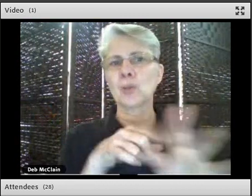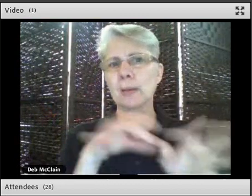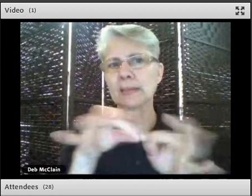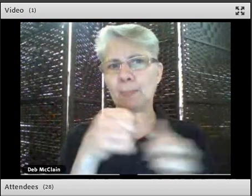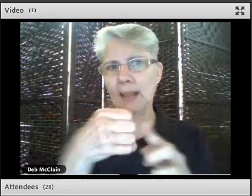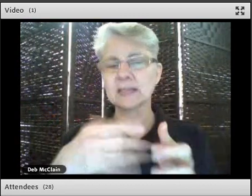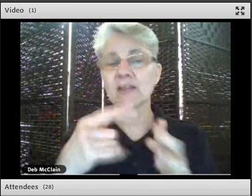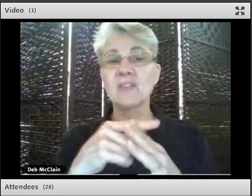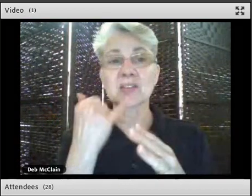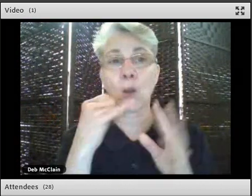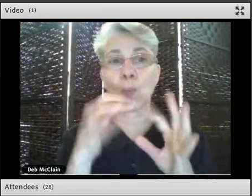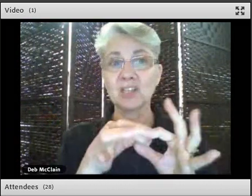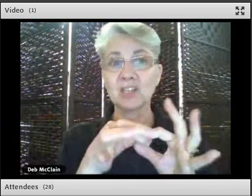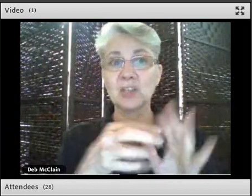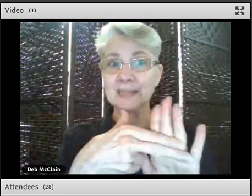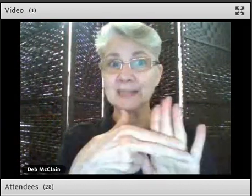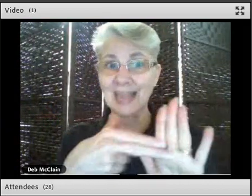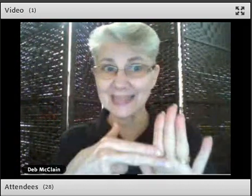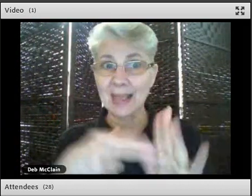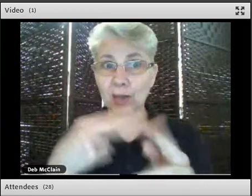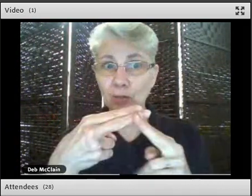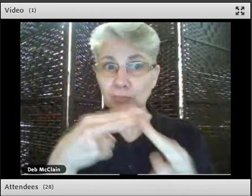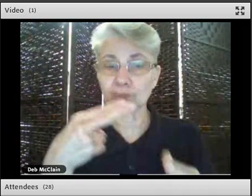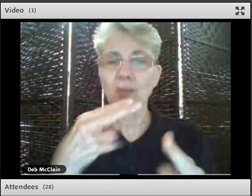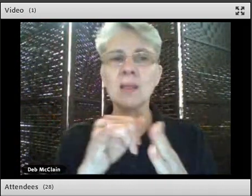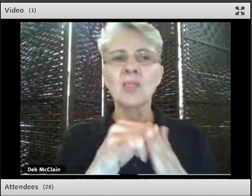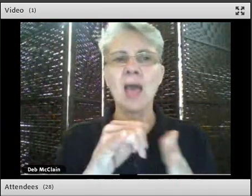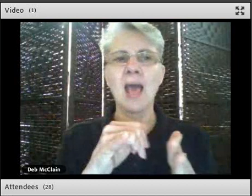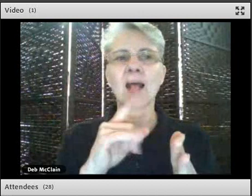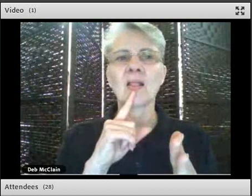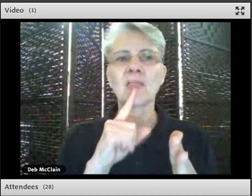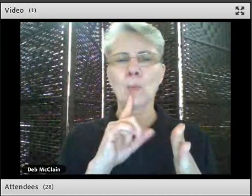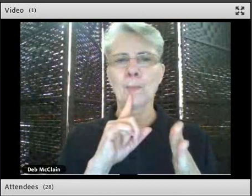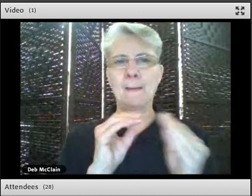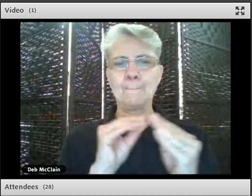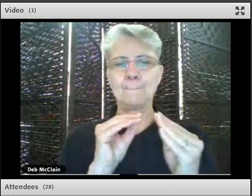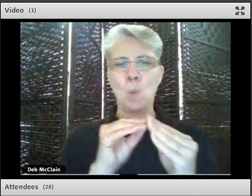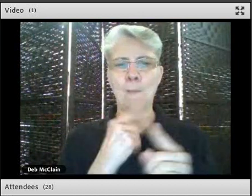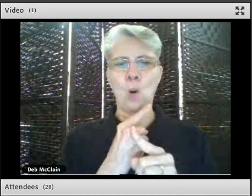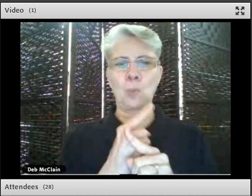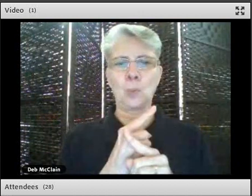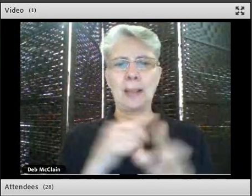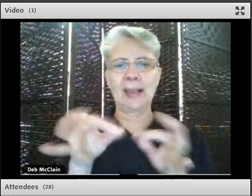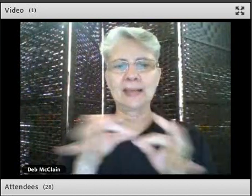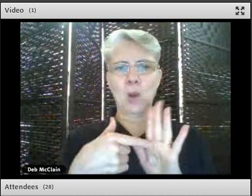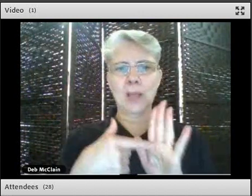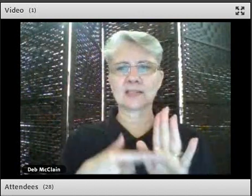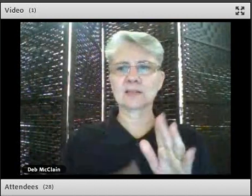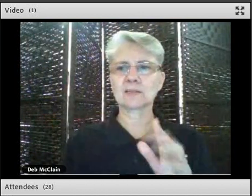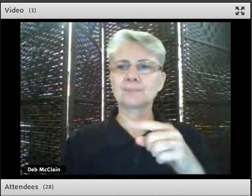using one of the RDA element terms like creator or publisher or manufacturer,